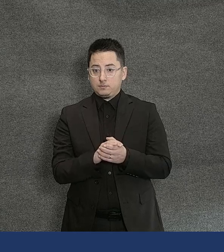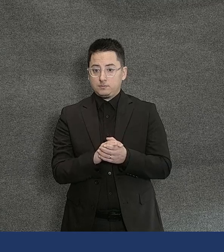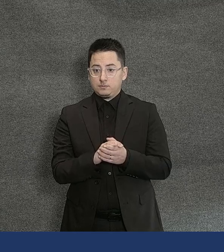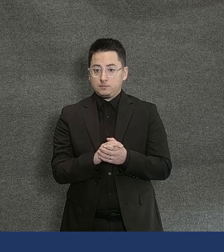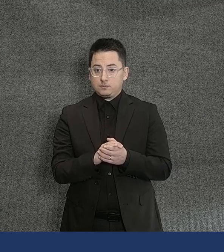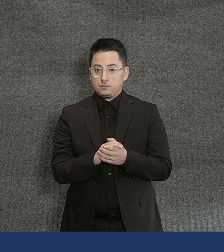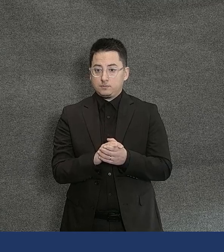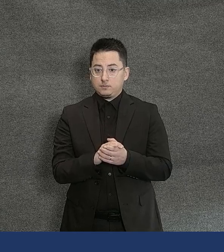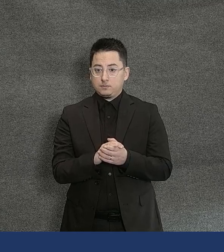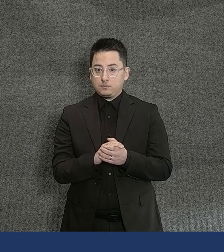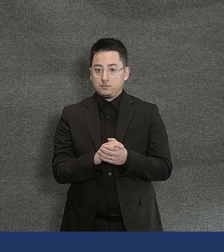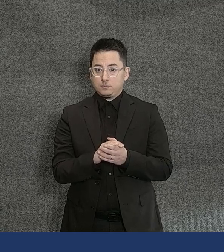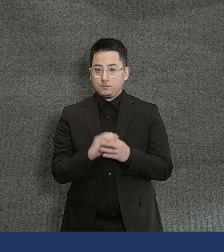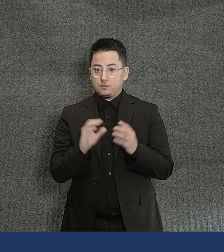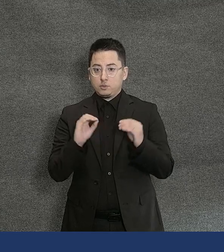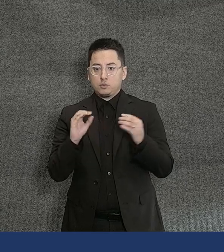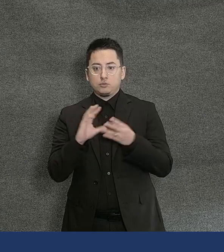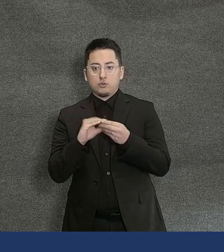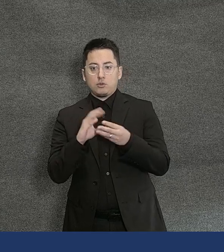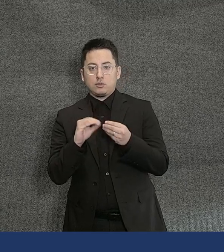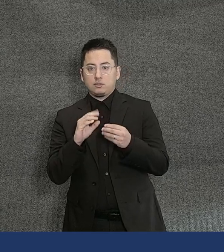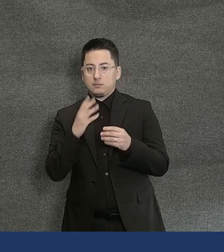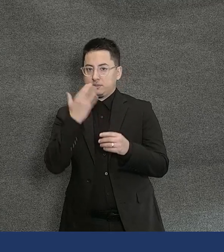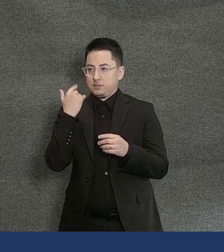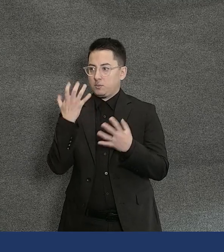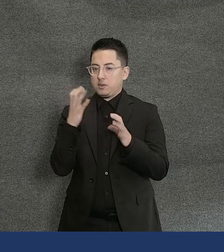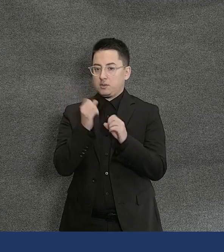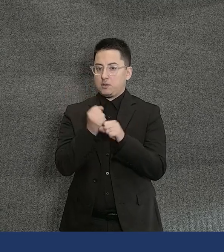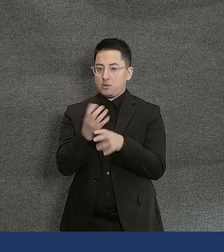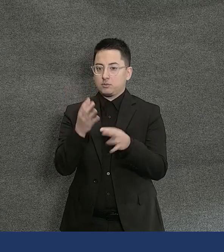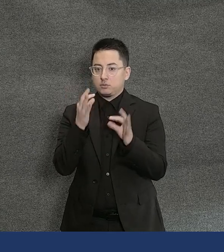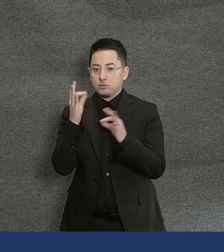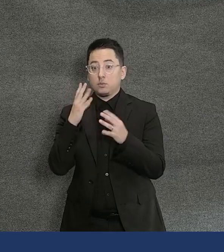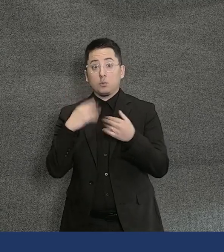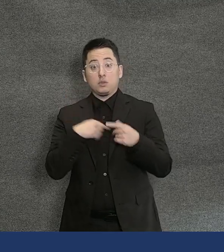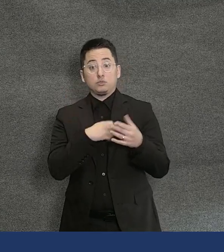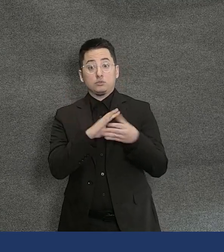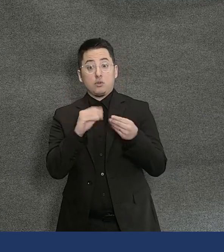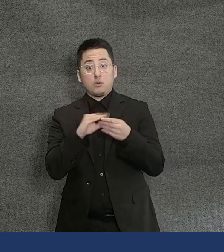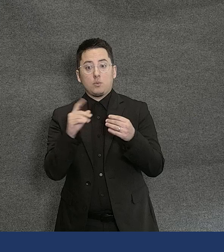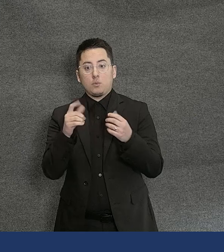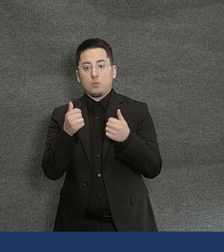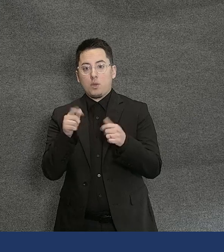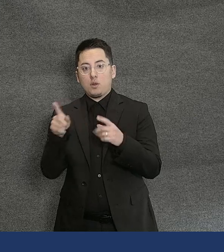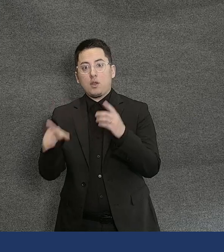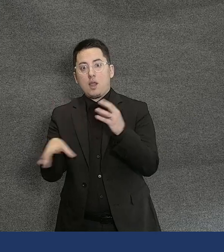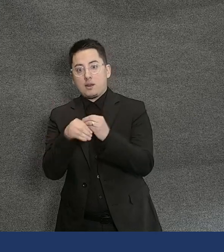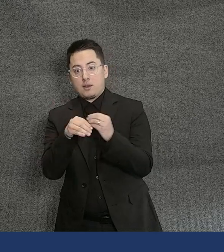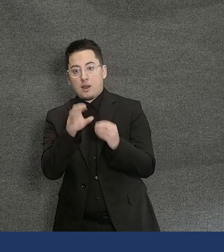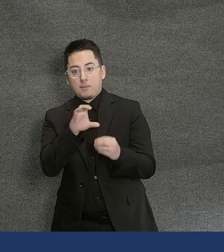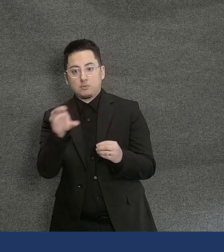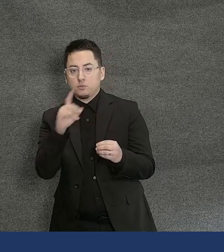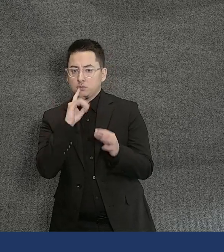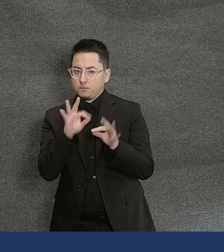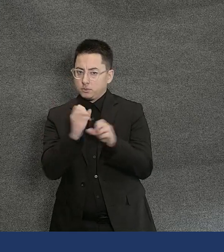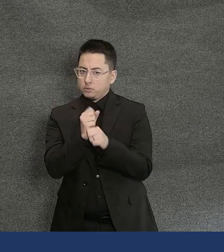That would make it a longer pause if I was talking as they were trying to get that. It's very important for the Minnesota Council on Disability